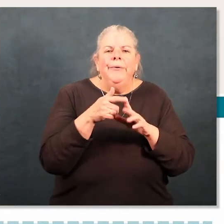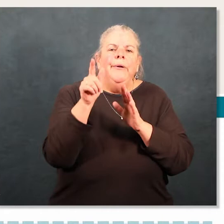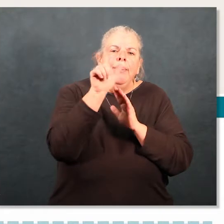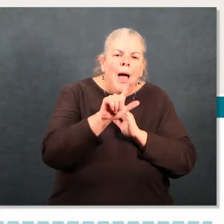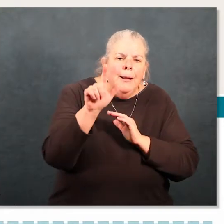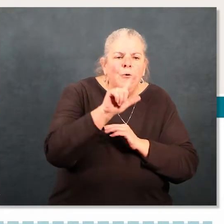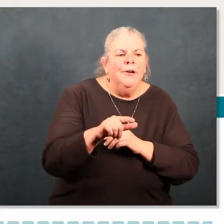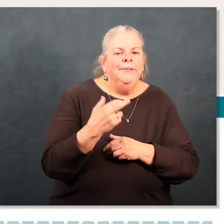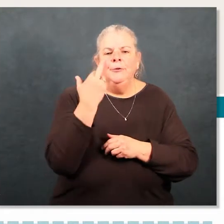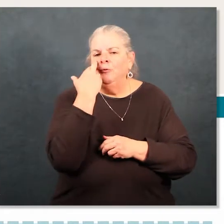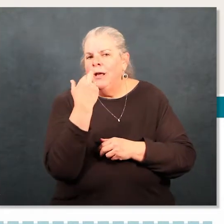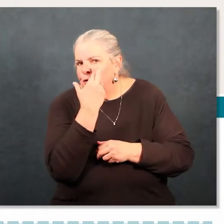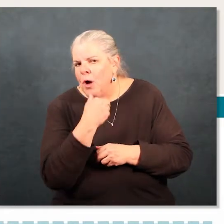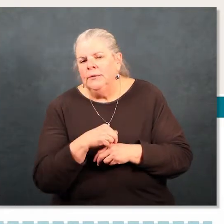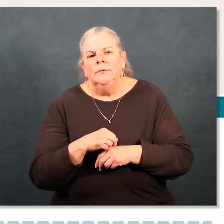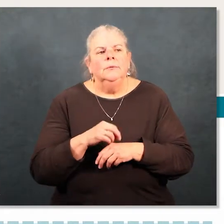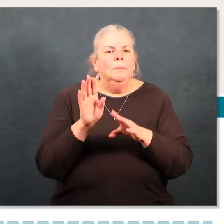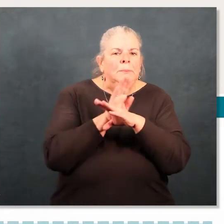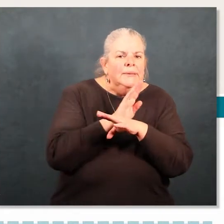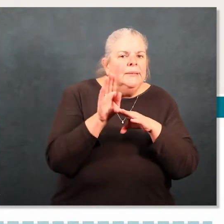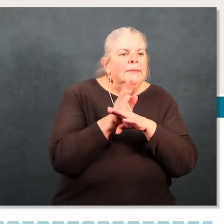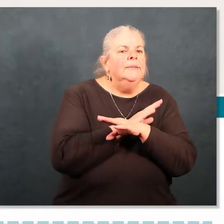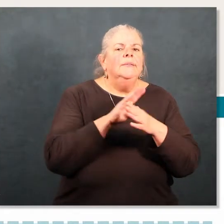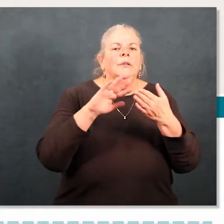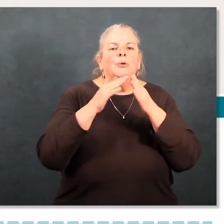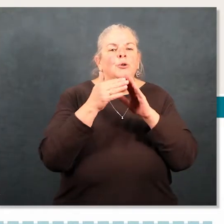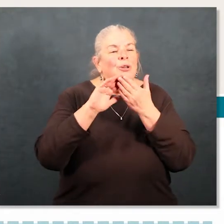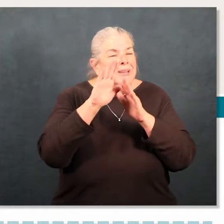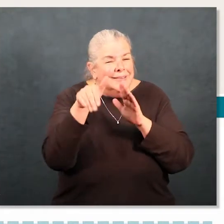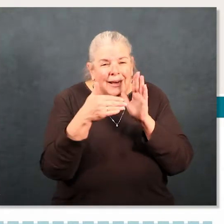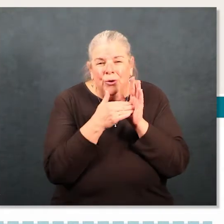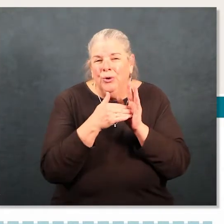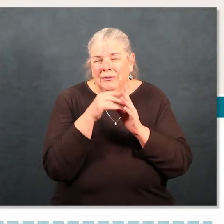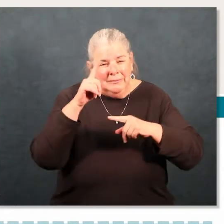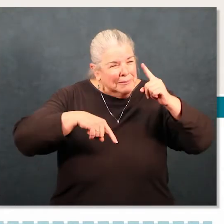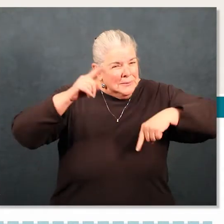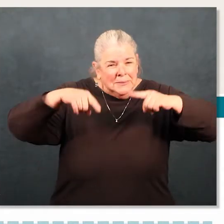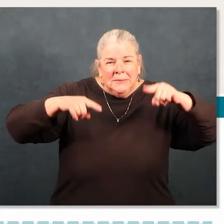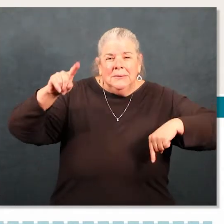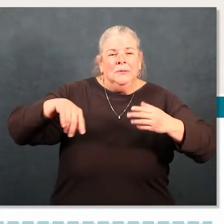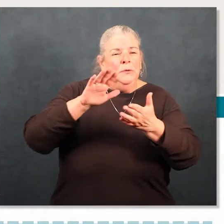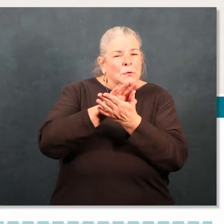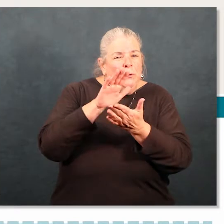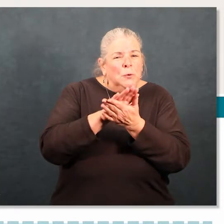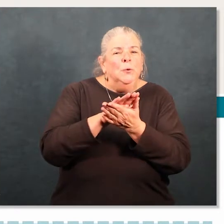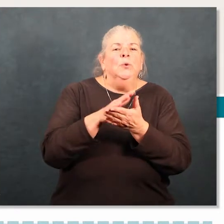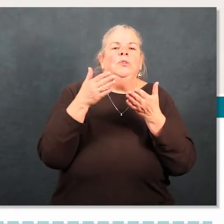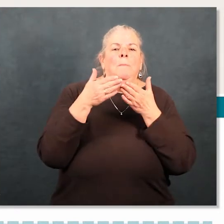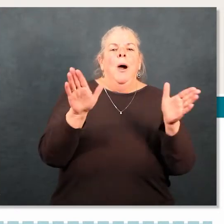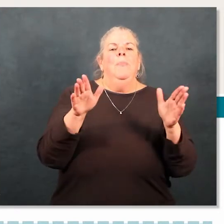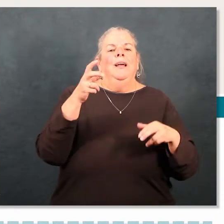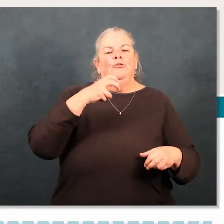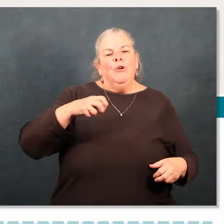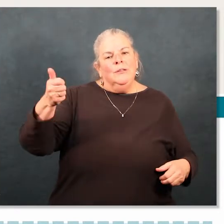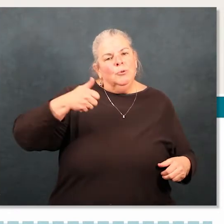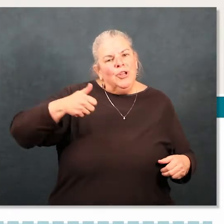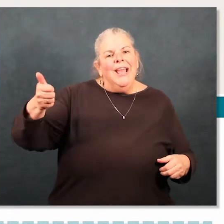and businesses, community centers, schools, public transportation, doctors' offices,